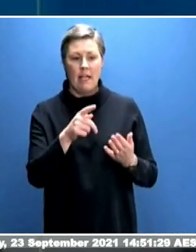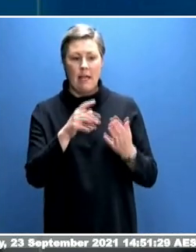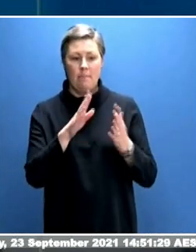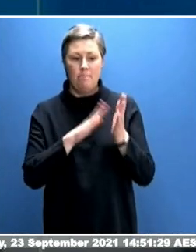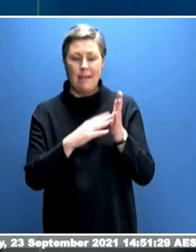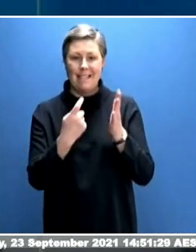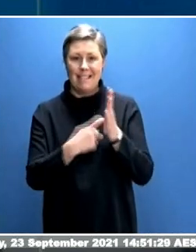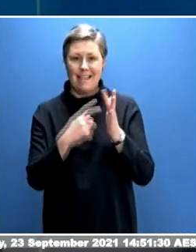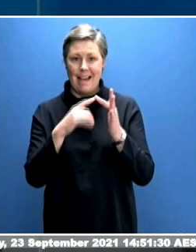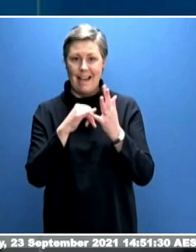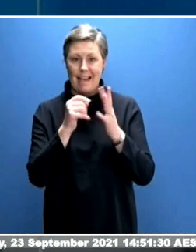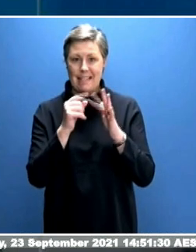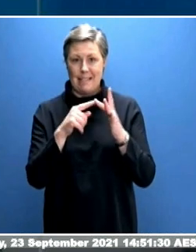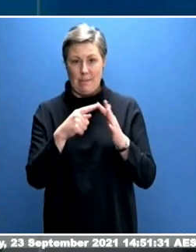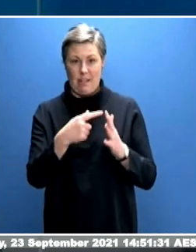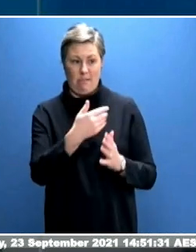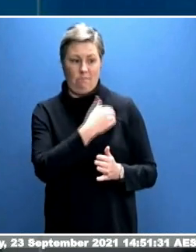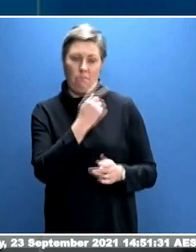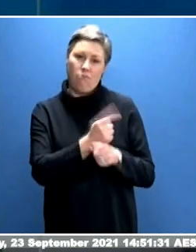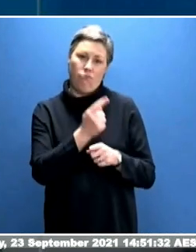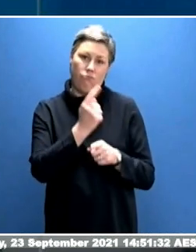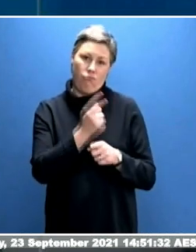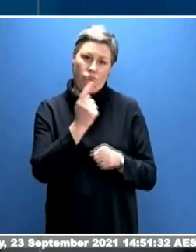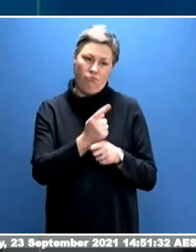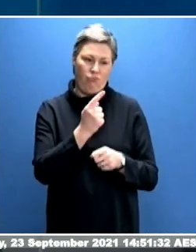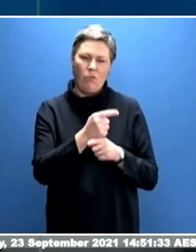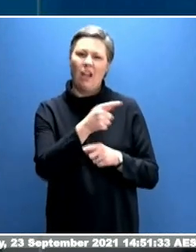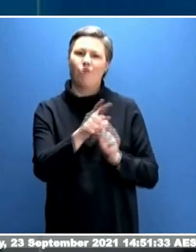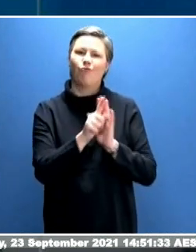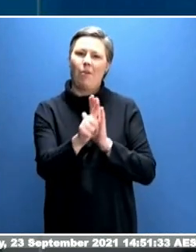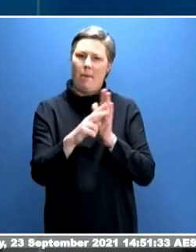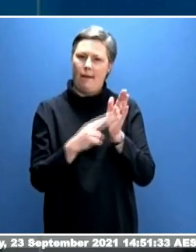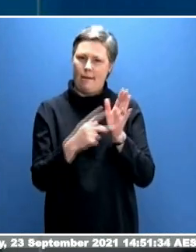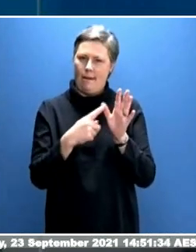reference to the correspondence which I understand you've seen and been a